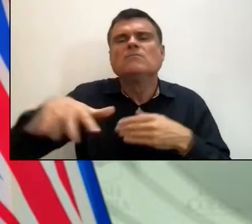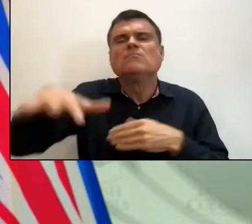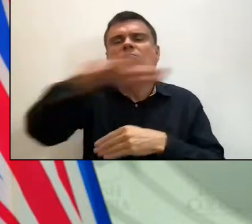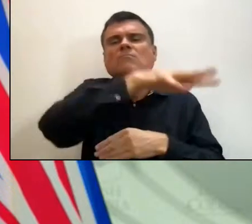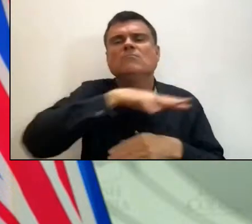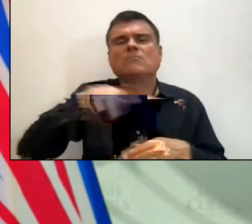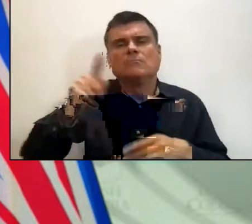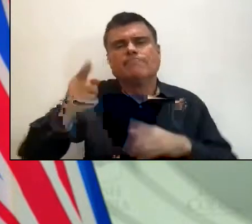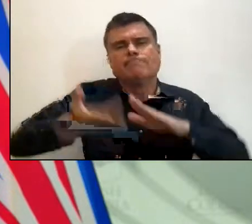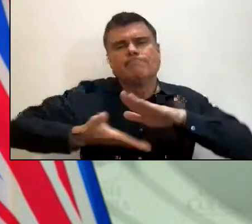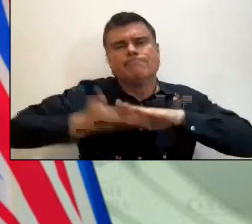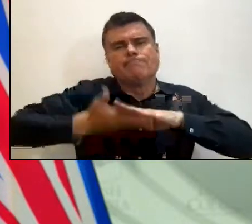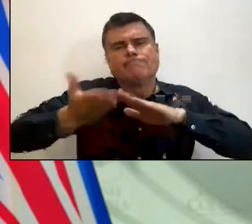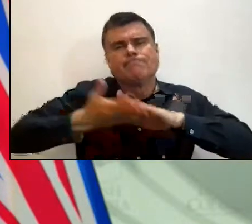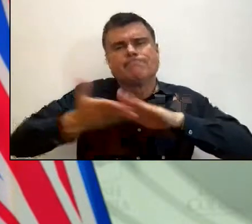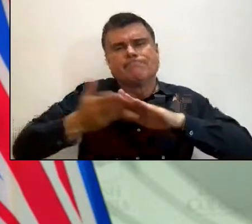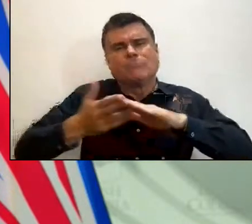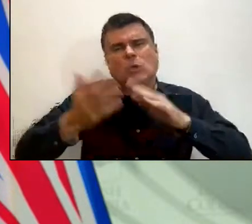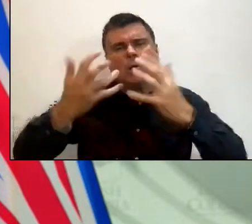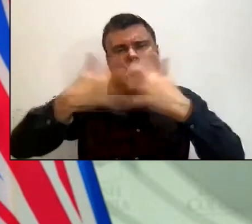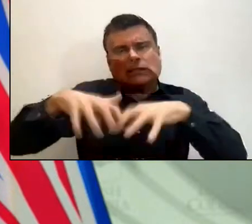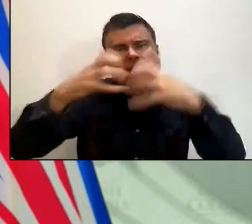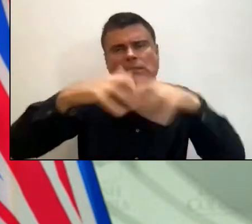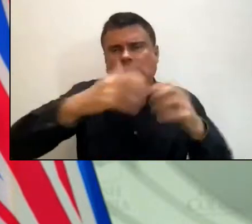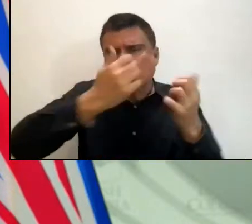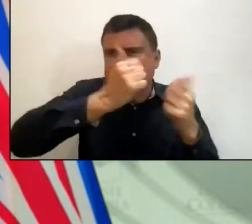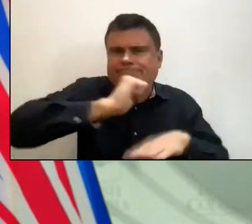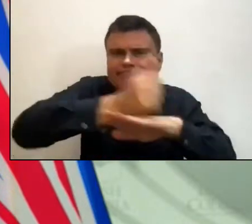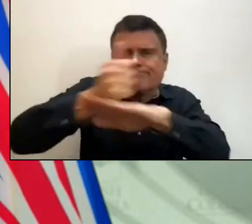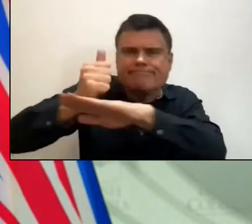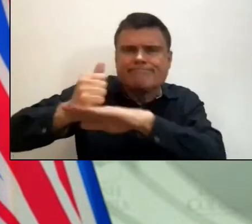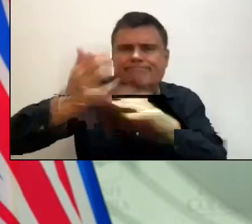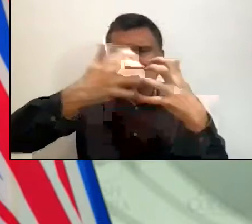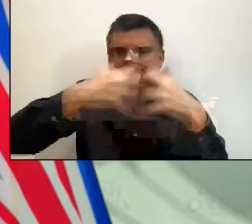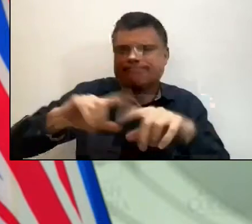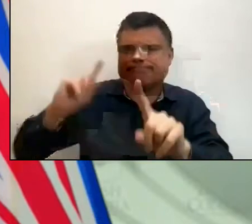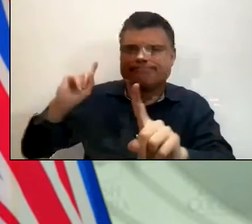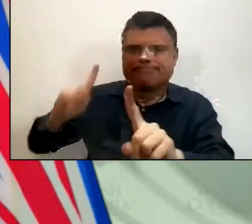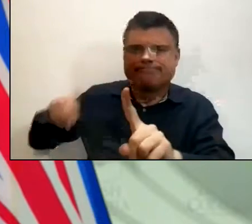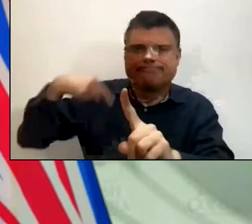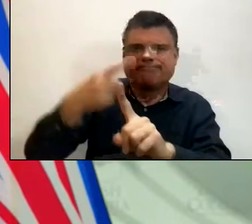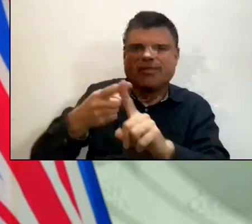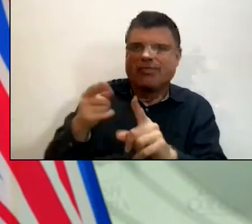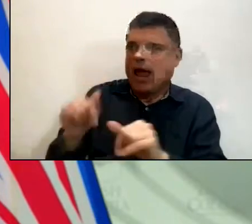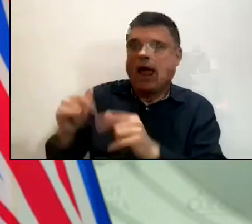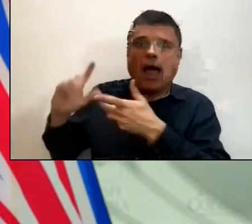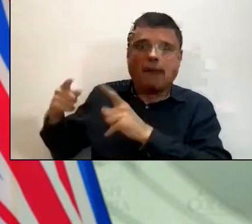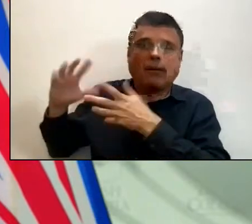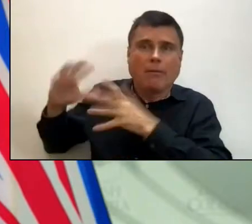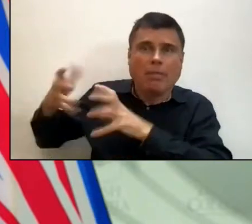And with that I will pass this update over to health minier -- er to Dr. Henry.